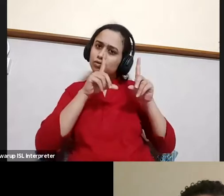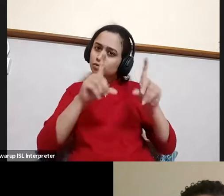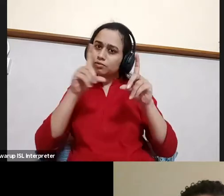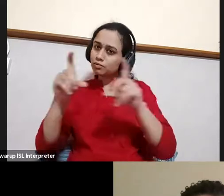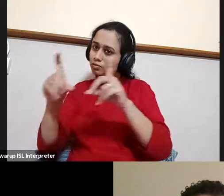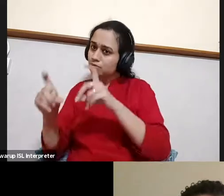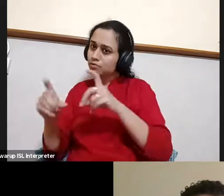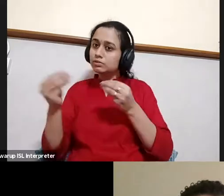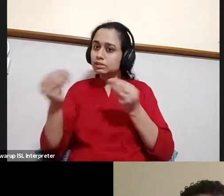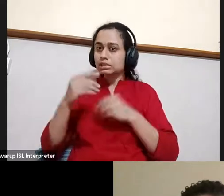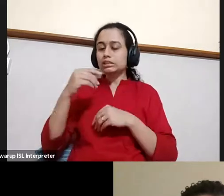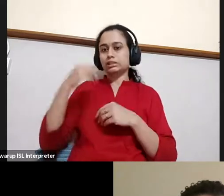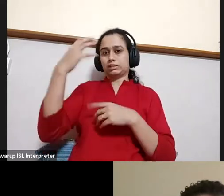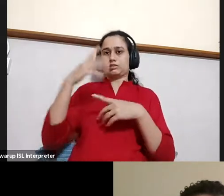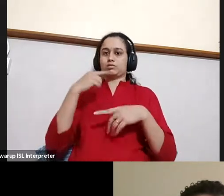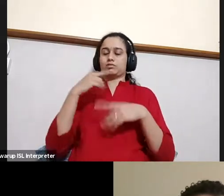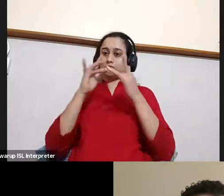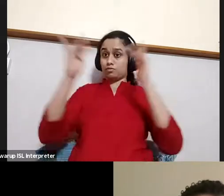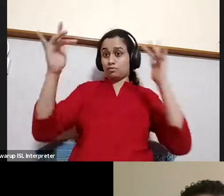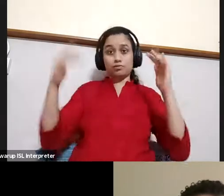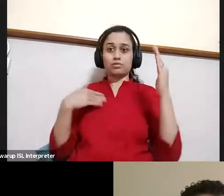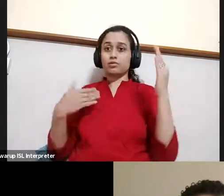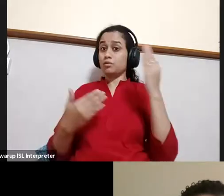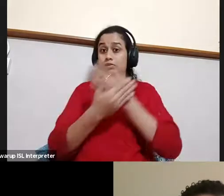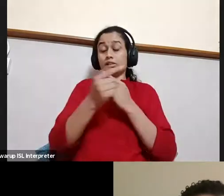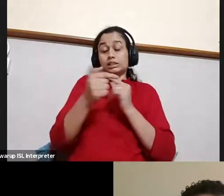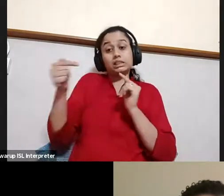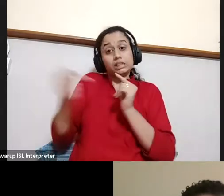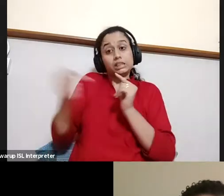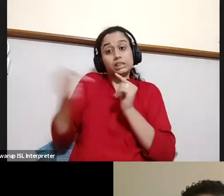images online they're not from prints they're from the negatives but they're incredibly accurate to